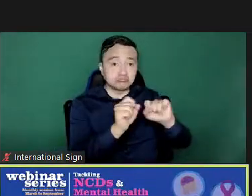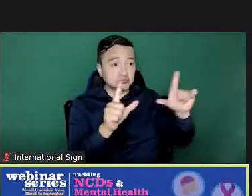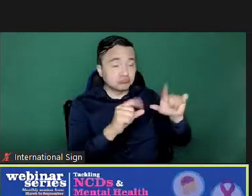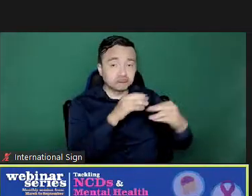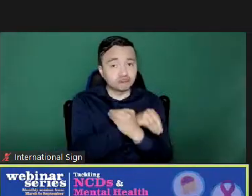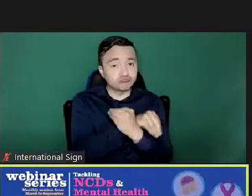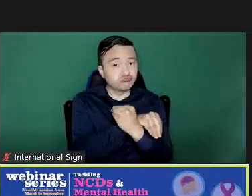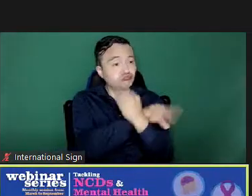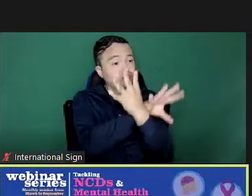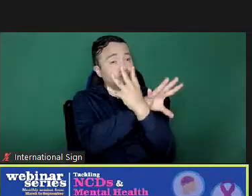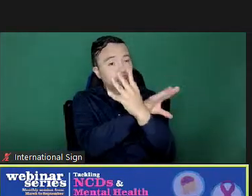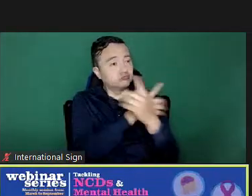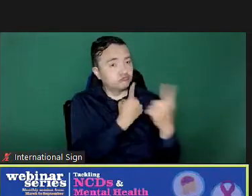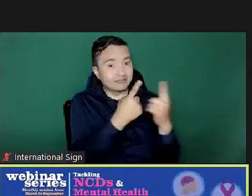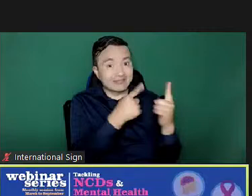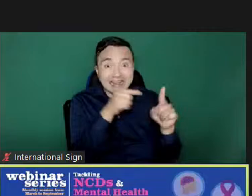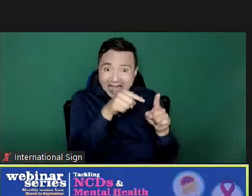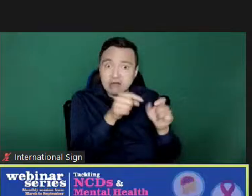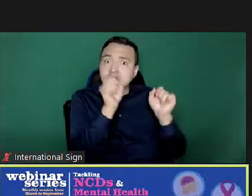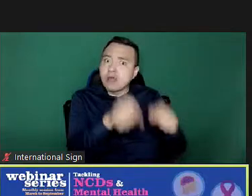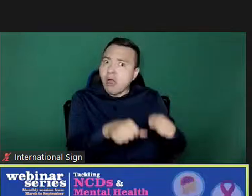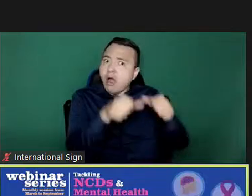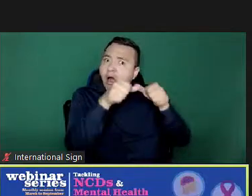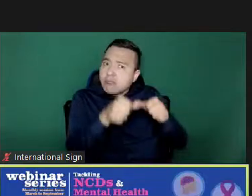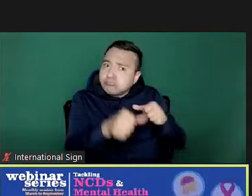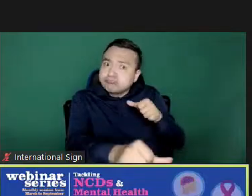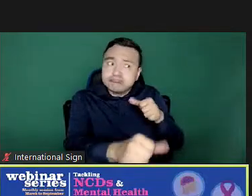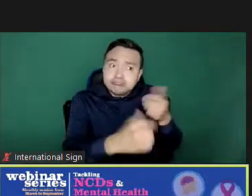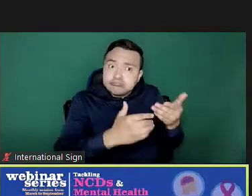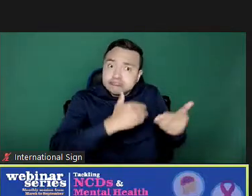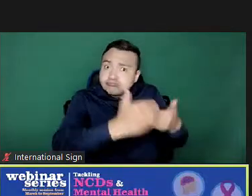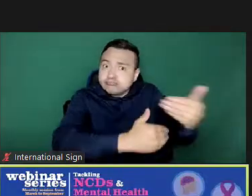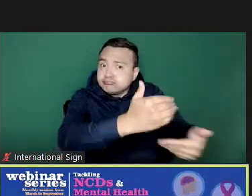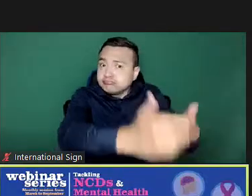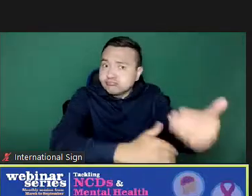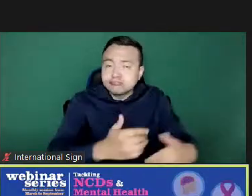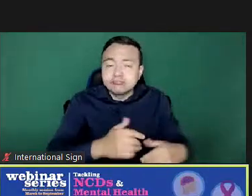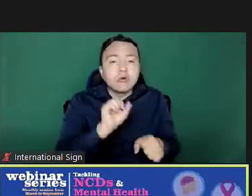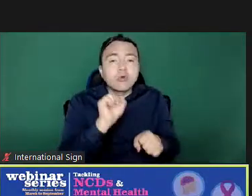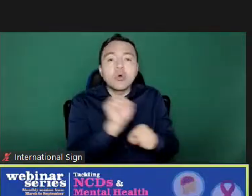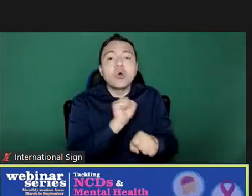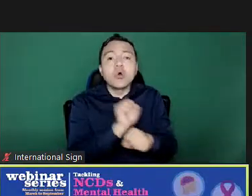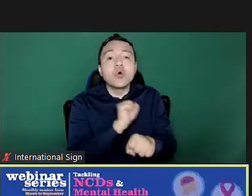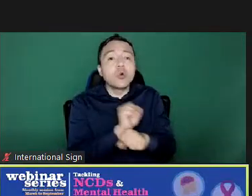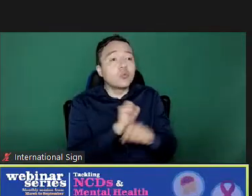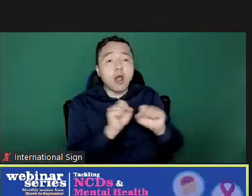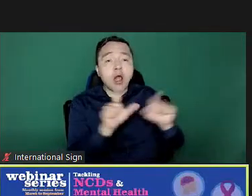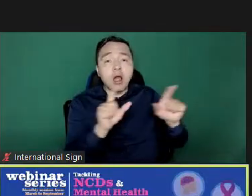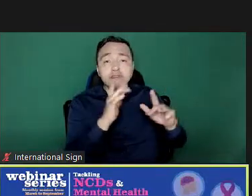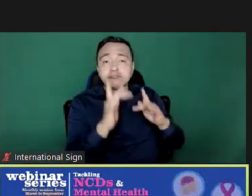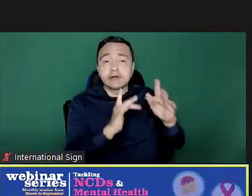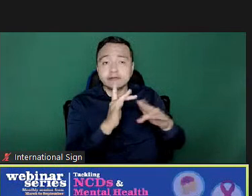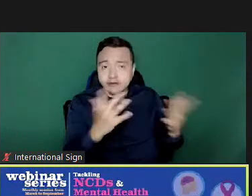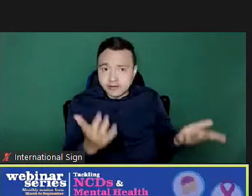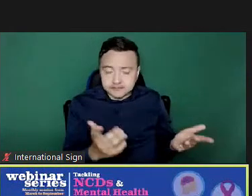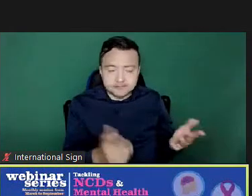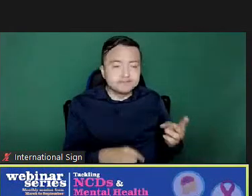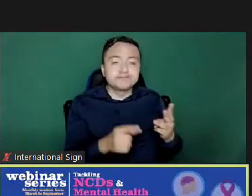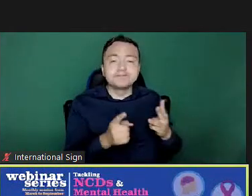So working in a virtual environment, digital health, and the use of electronic medical records and Information Systems for health